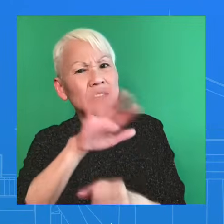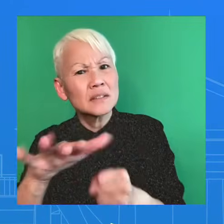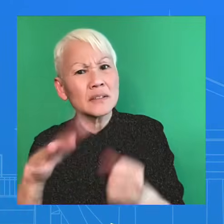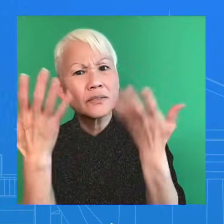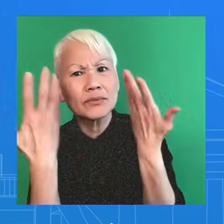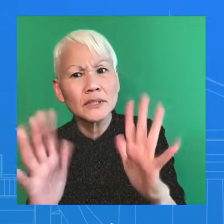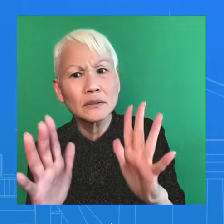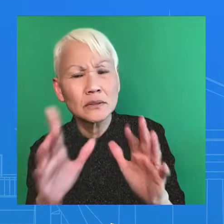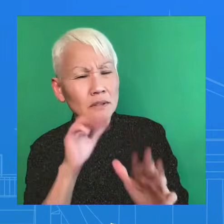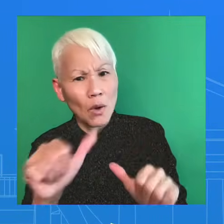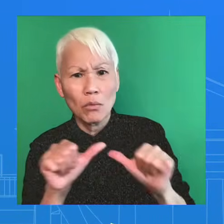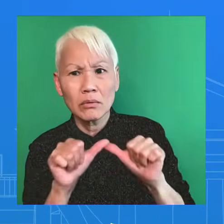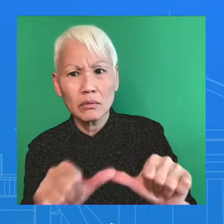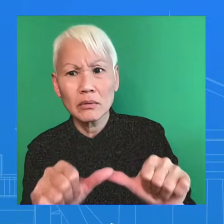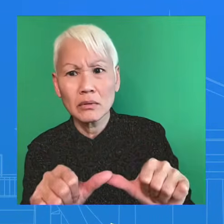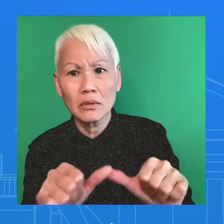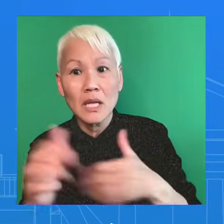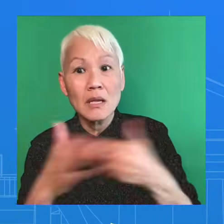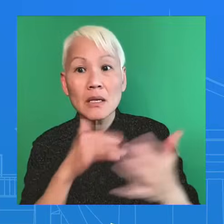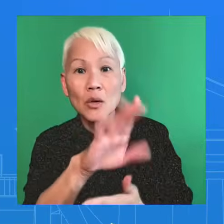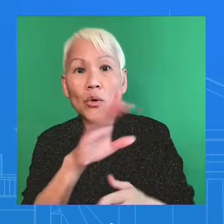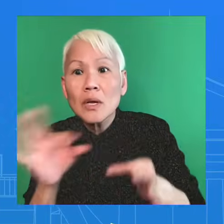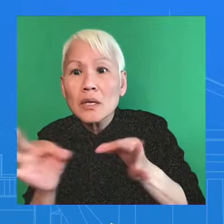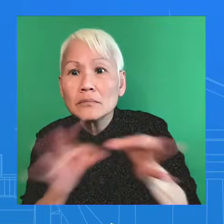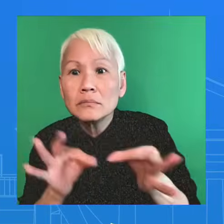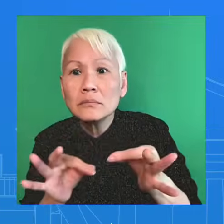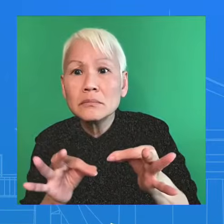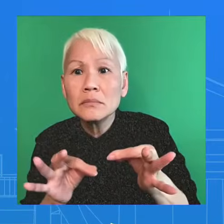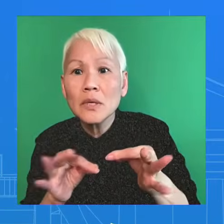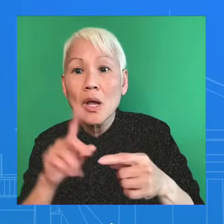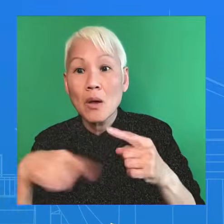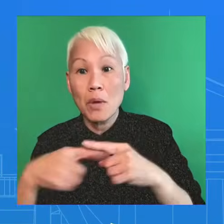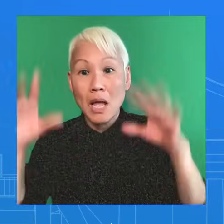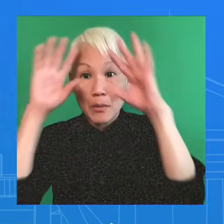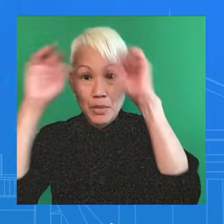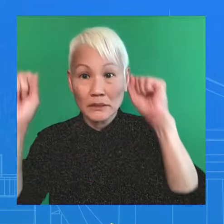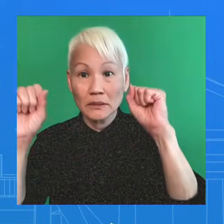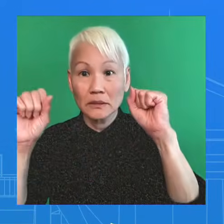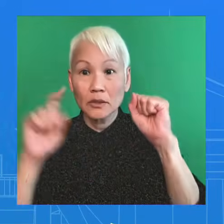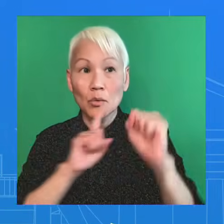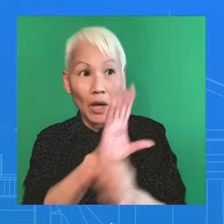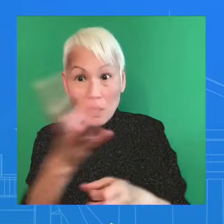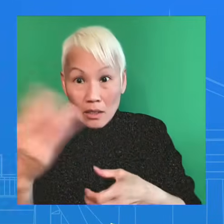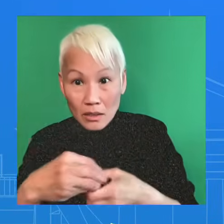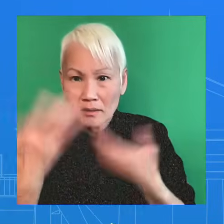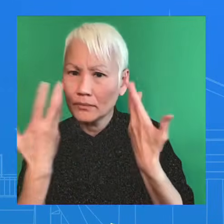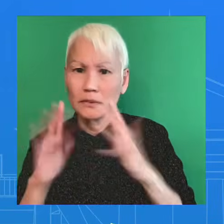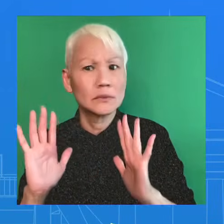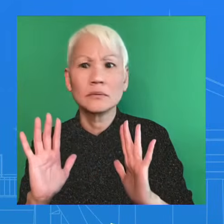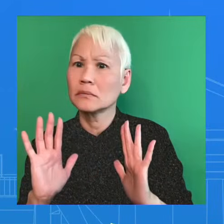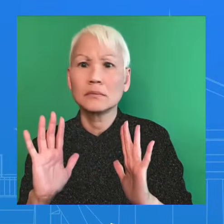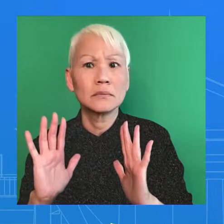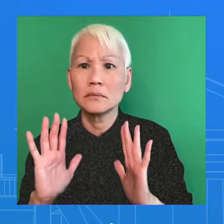at what point does the President himself get involved in this? Mr. Kirby: We have sent that message directly to the PRC,